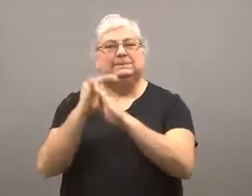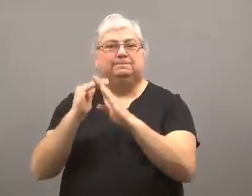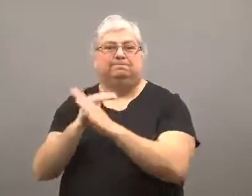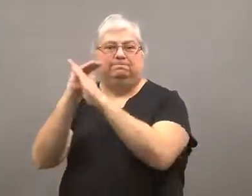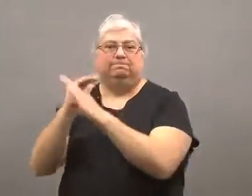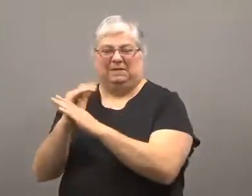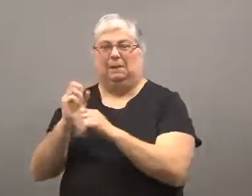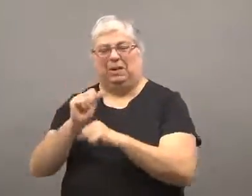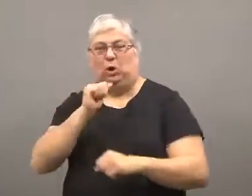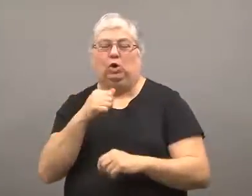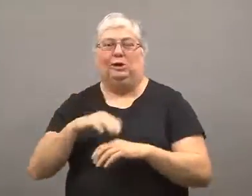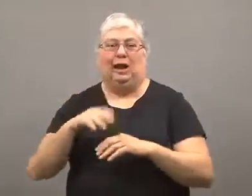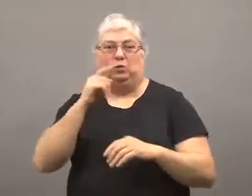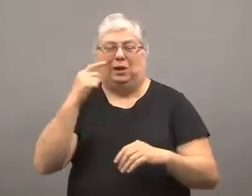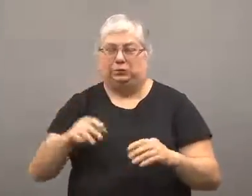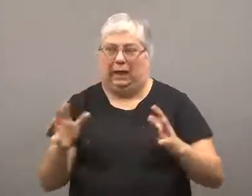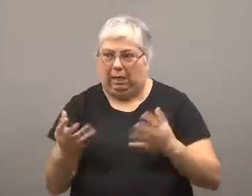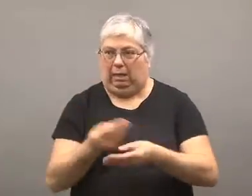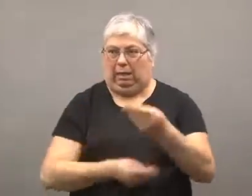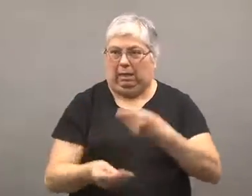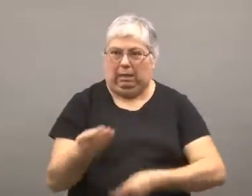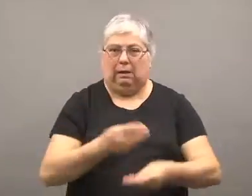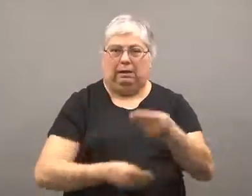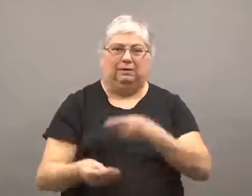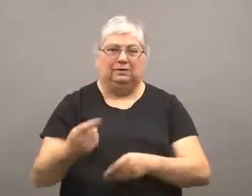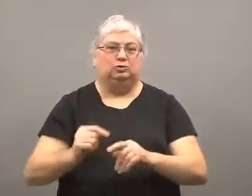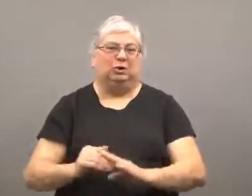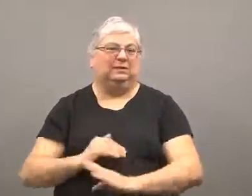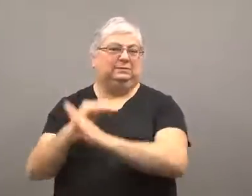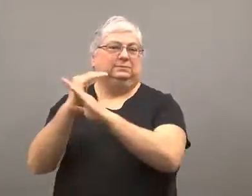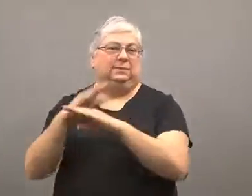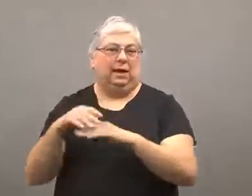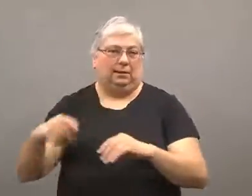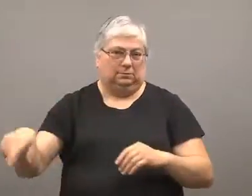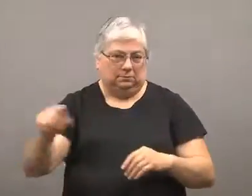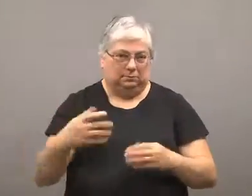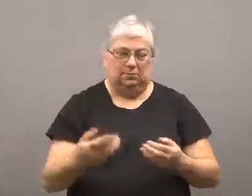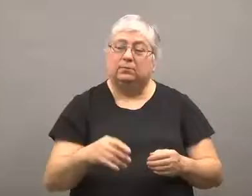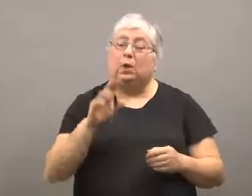These sanctions are designed to hurt Russia financially.